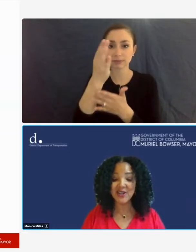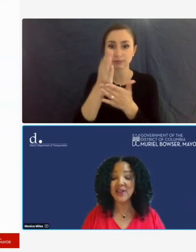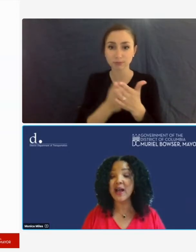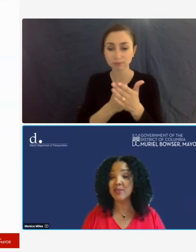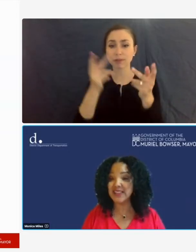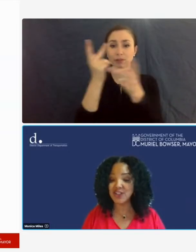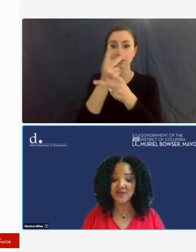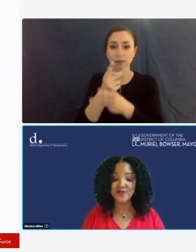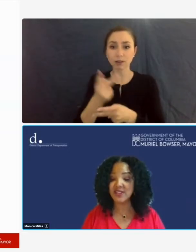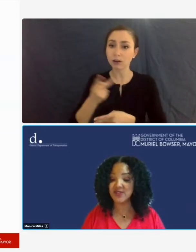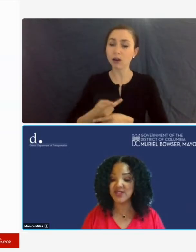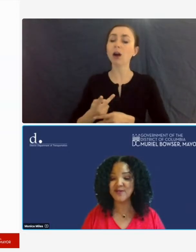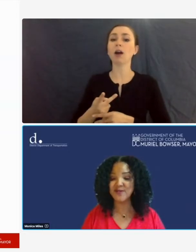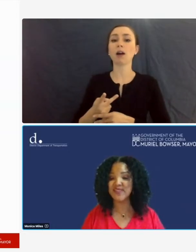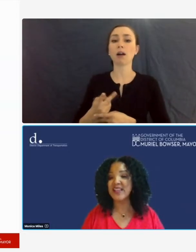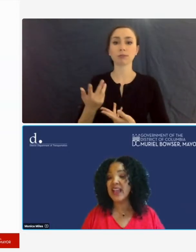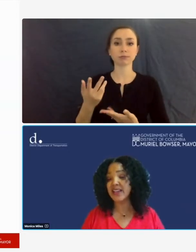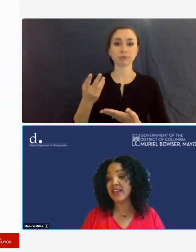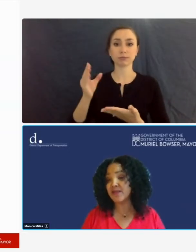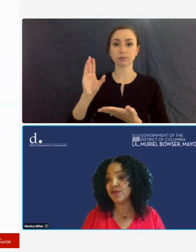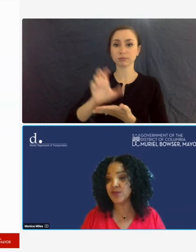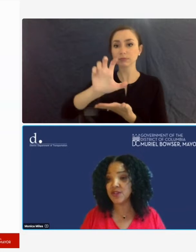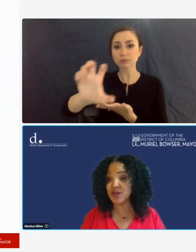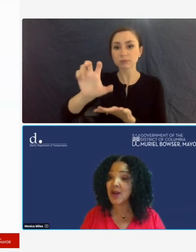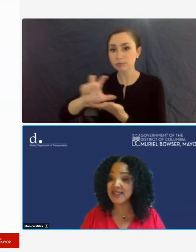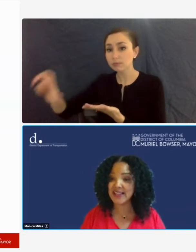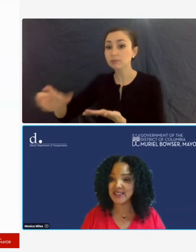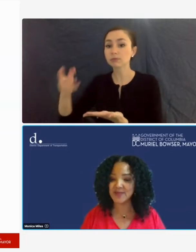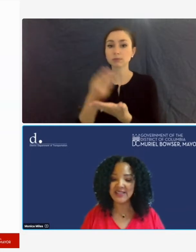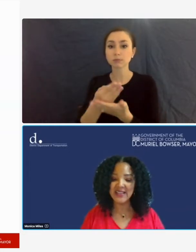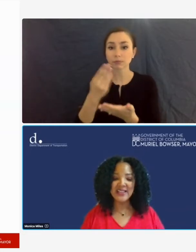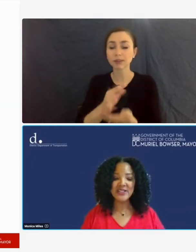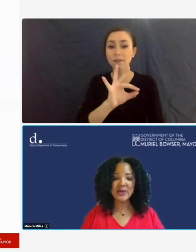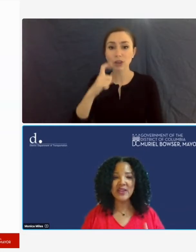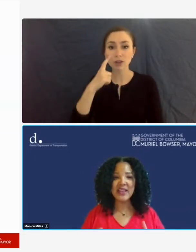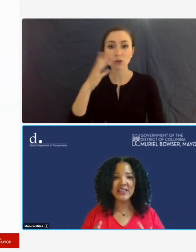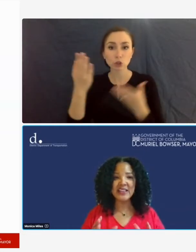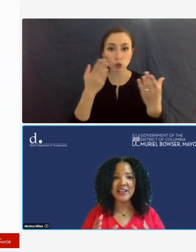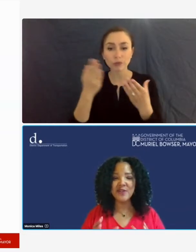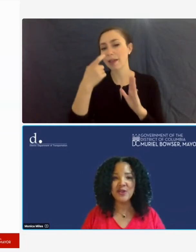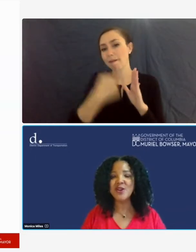compensation fees for services and even for doing your cost estimates so if you don't know your